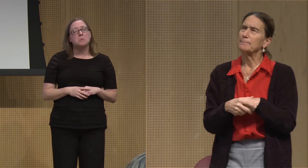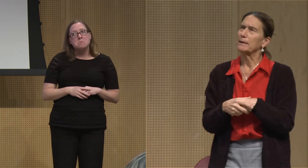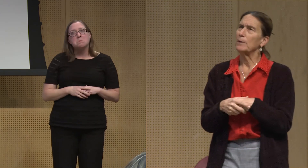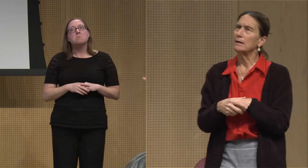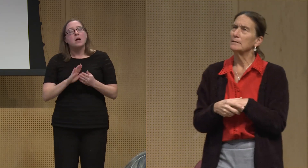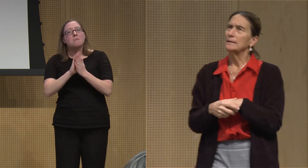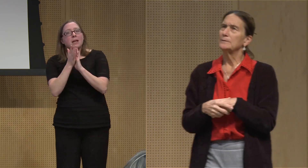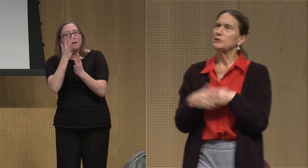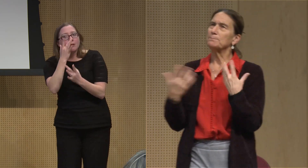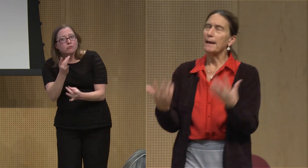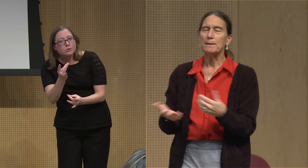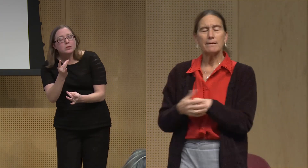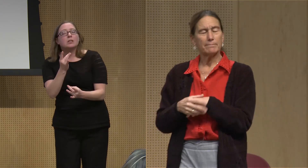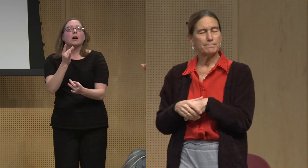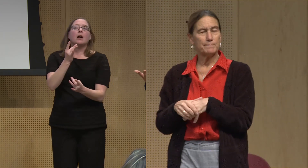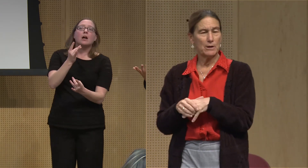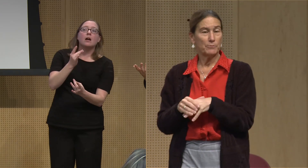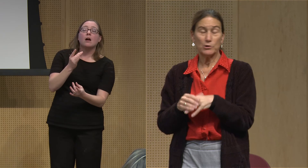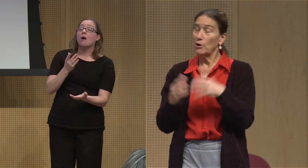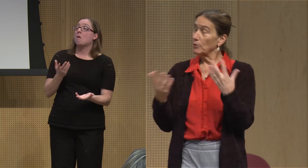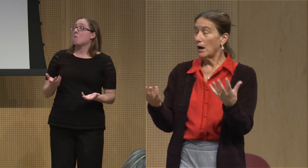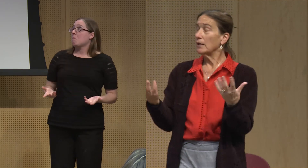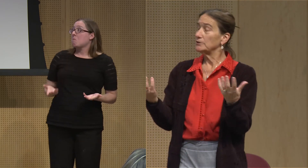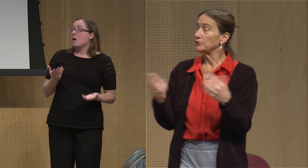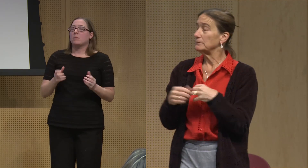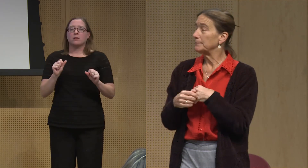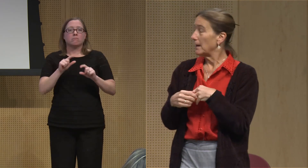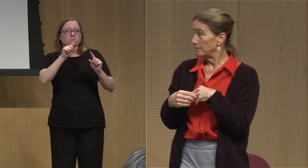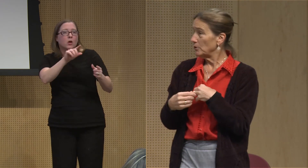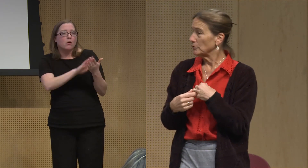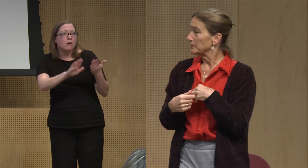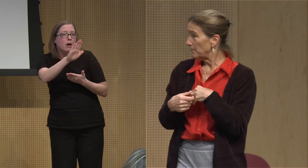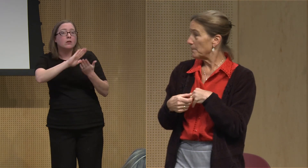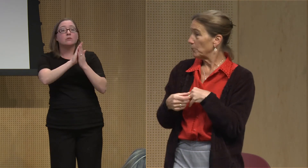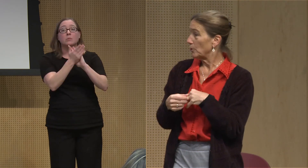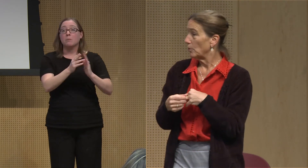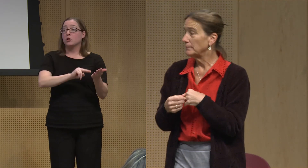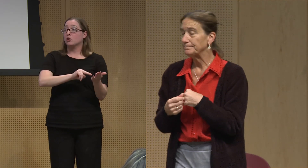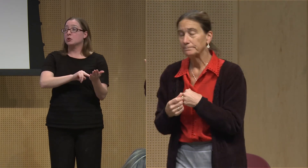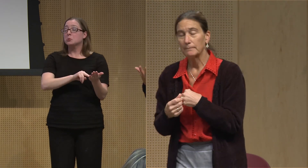"WELL, JEEZ." "MAYBE YOU CAN GO TO COLLEGE "AND BECOME A NURSE. THAT WOULD BE PRETTY COOL."